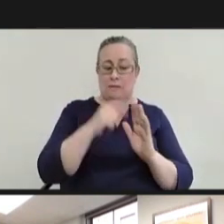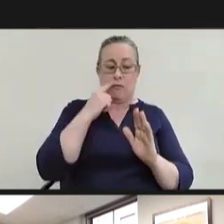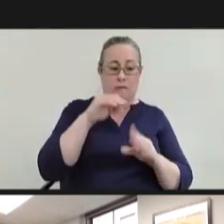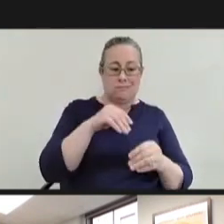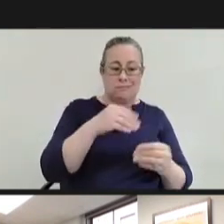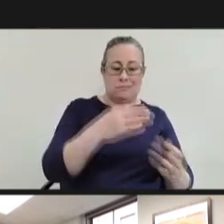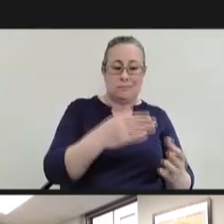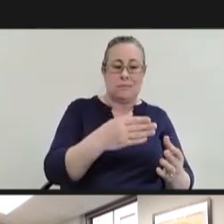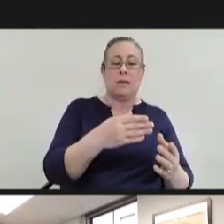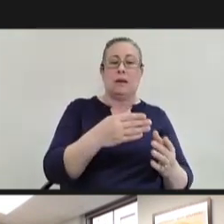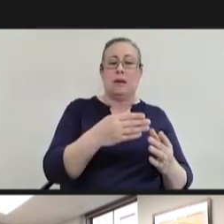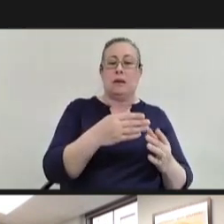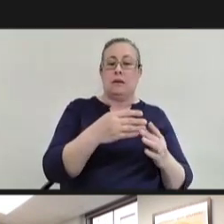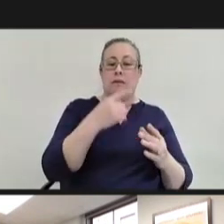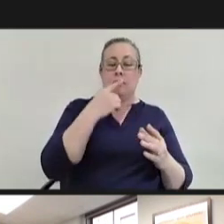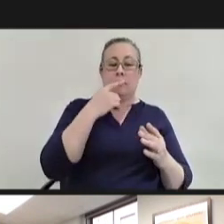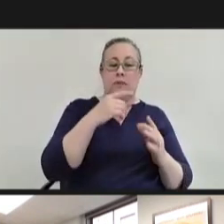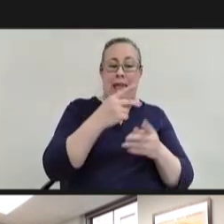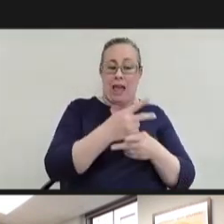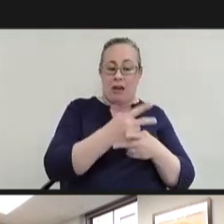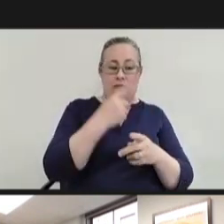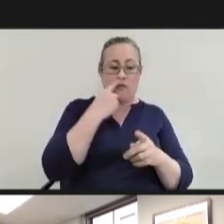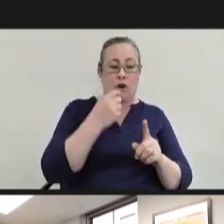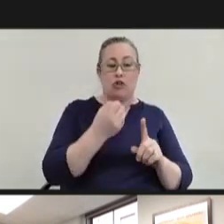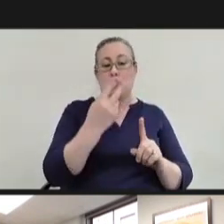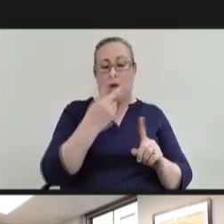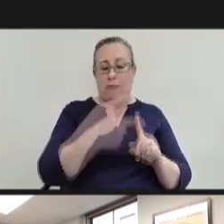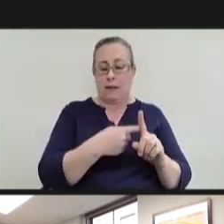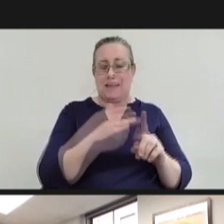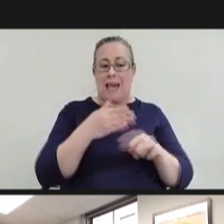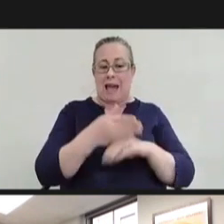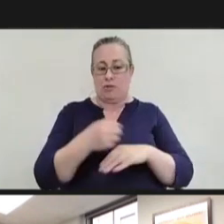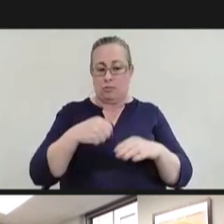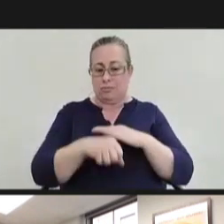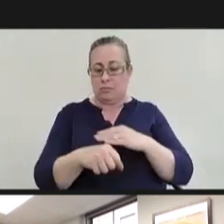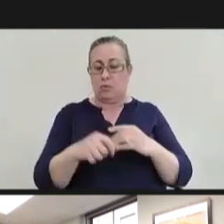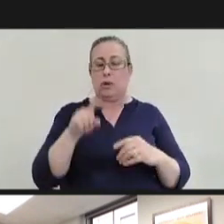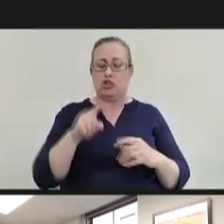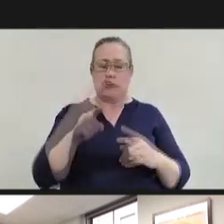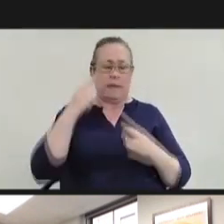postpartum, we should really be thinking about how we're combining that. So again,